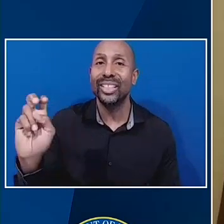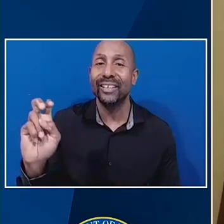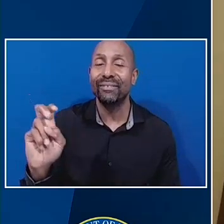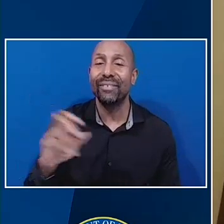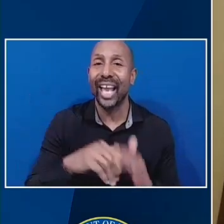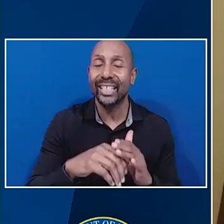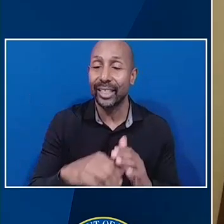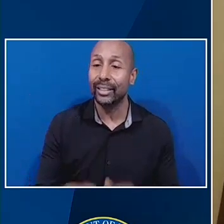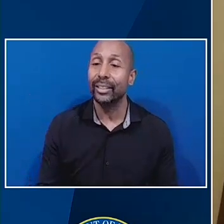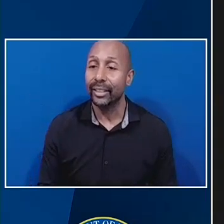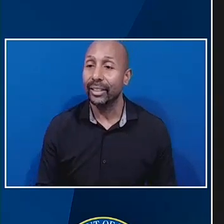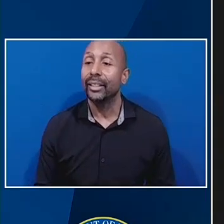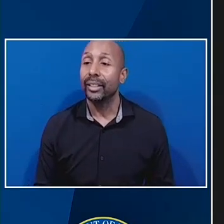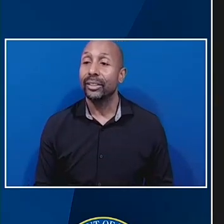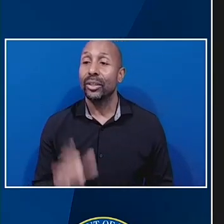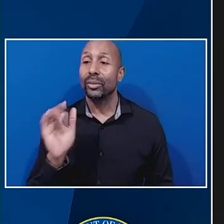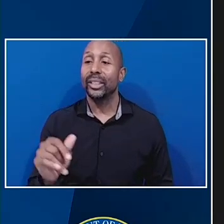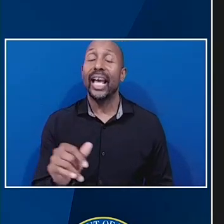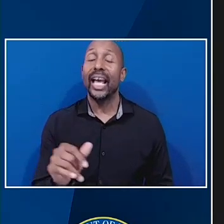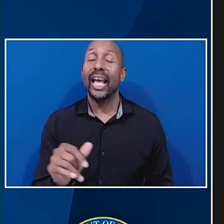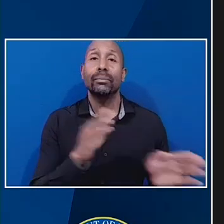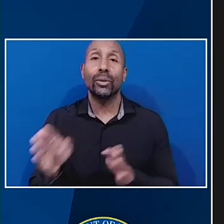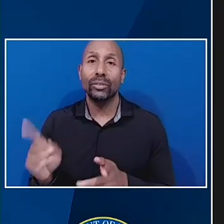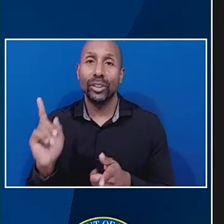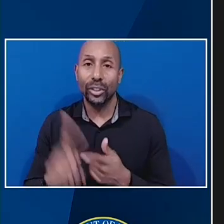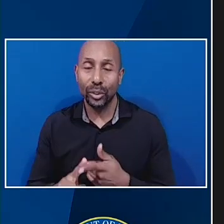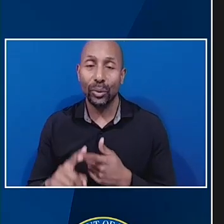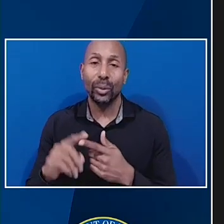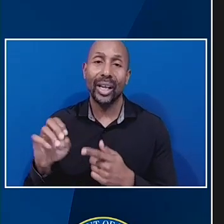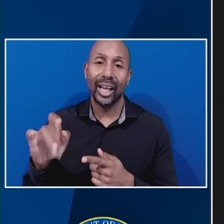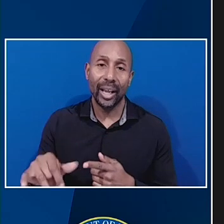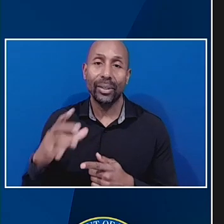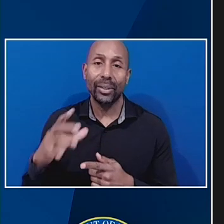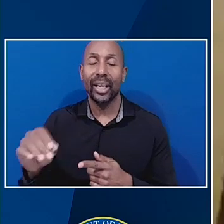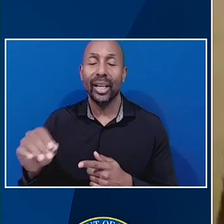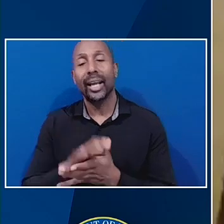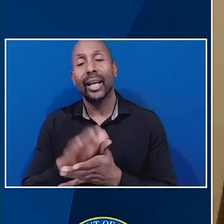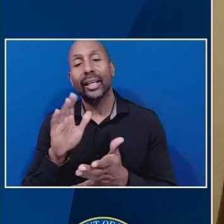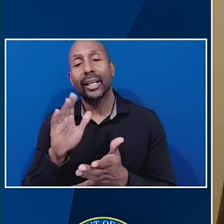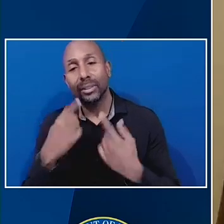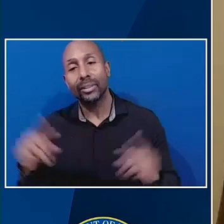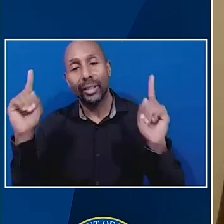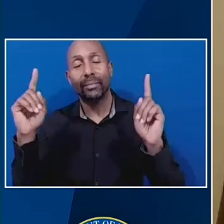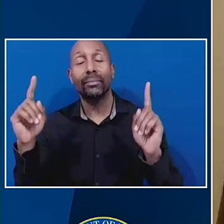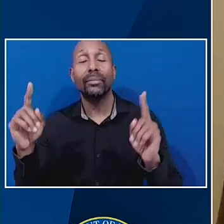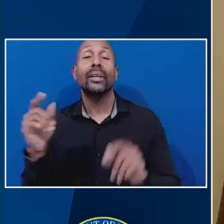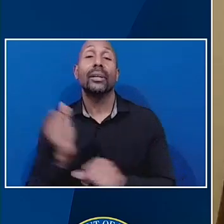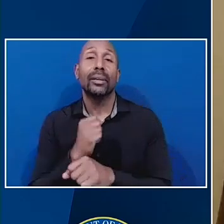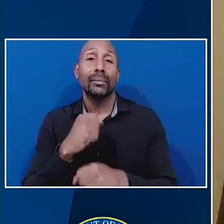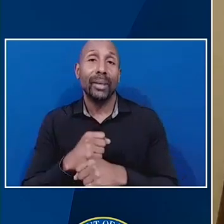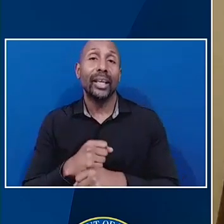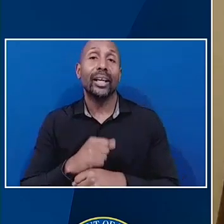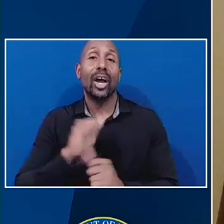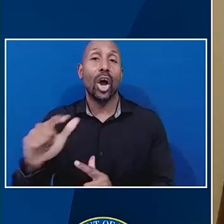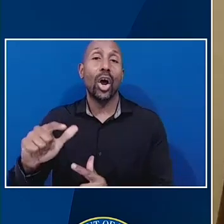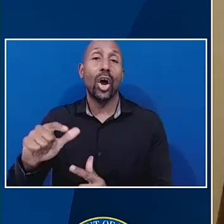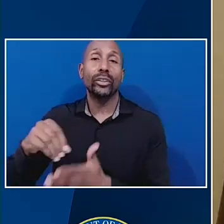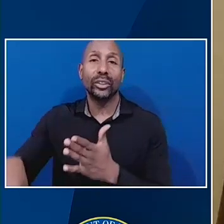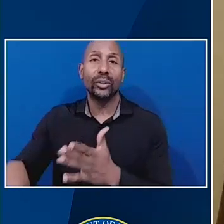academic success. [30 seconds] all students on the same playing field, giving them all equal accessibility to course materials, no matter what their personal